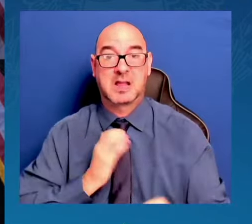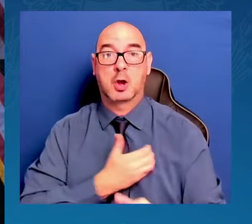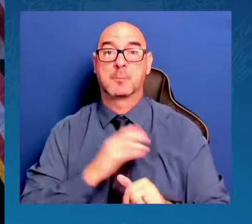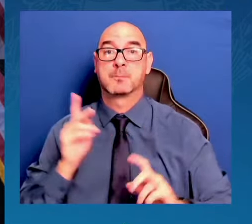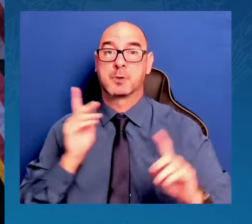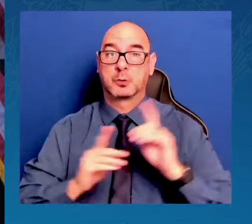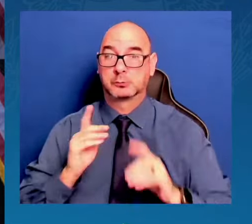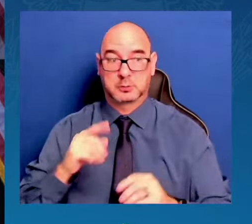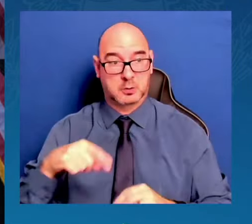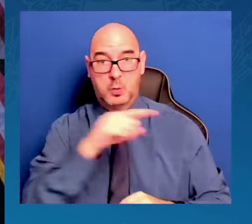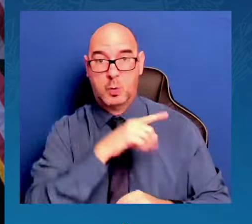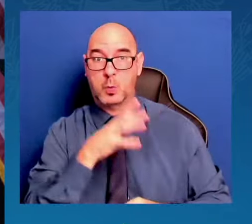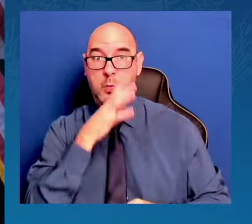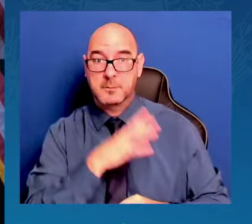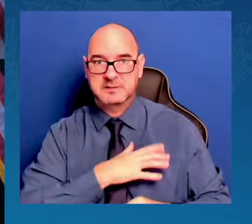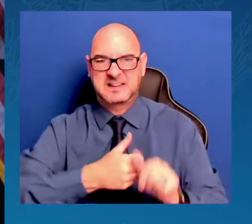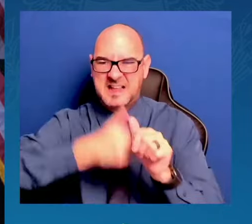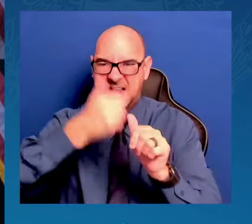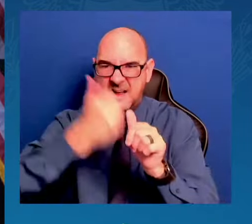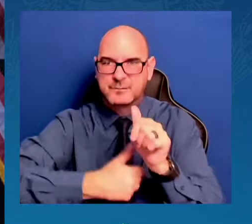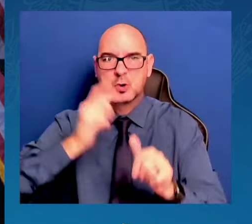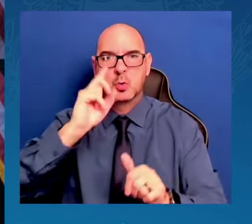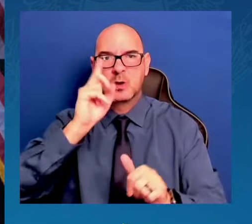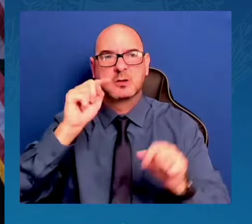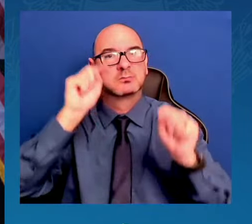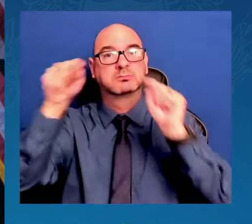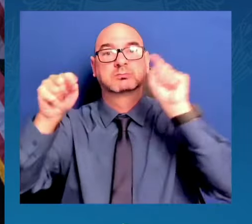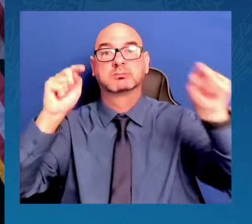And here and now, on this 50th anniversary,